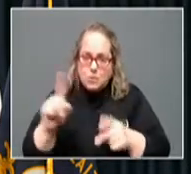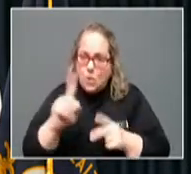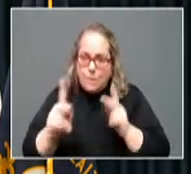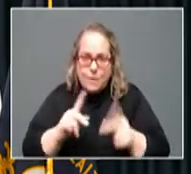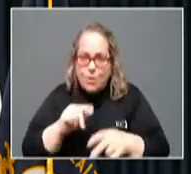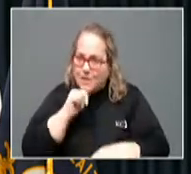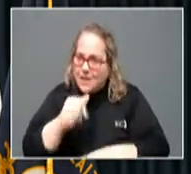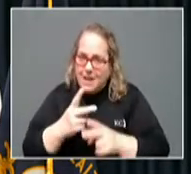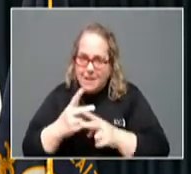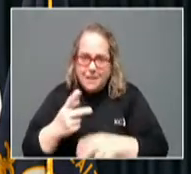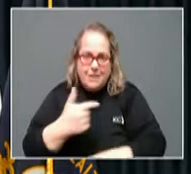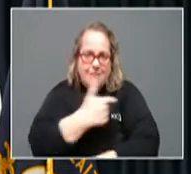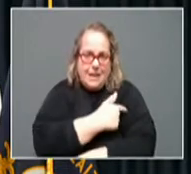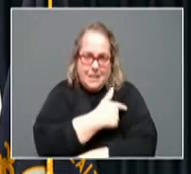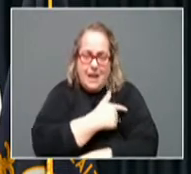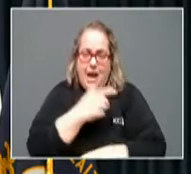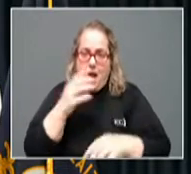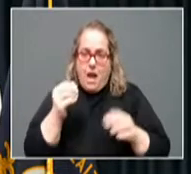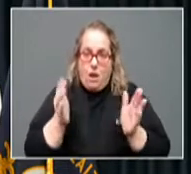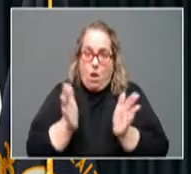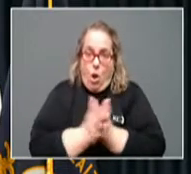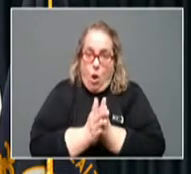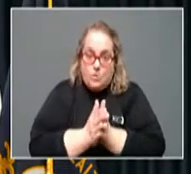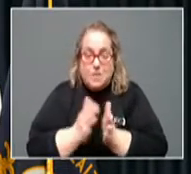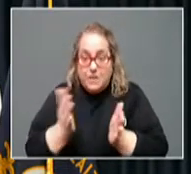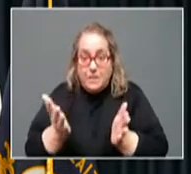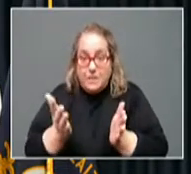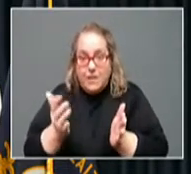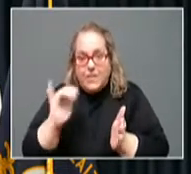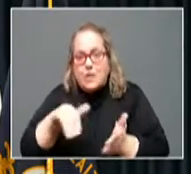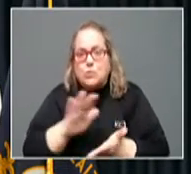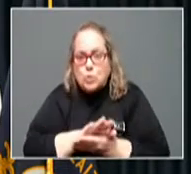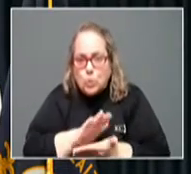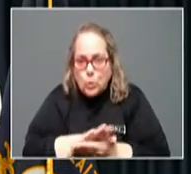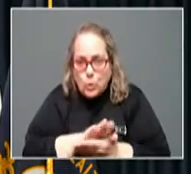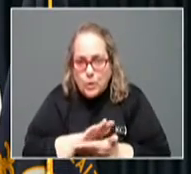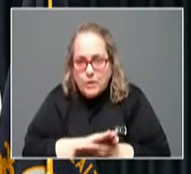together, that school for better or for worse. That is school, whether the